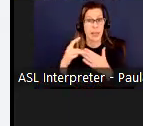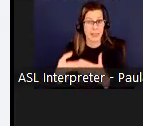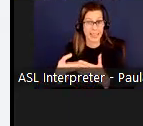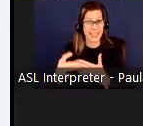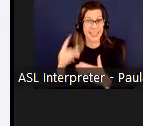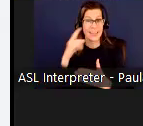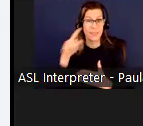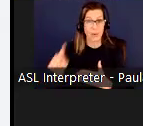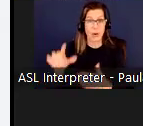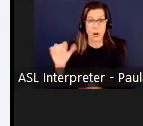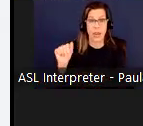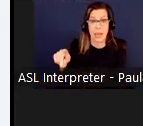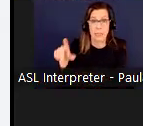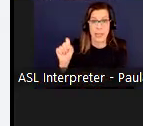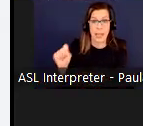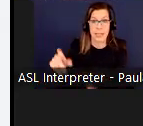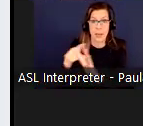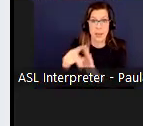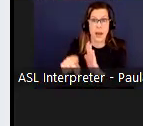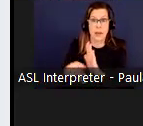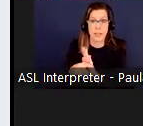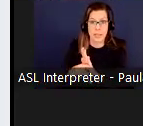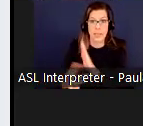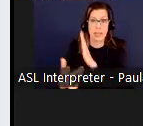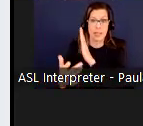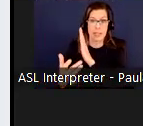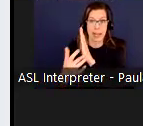the APS Policy and Technical Assistance Group.